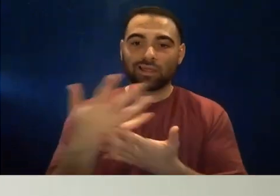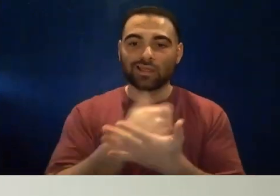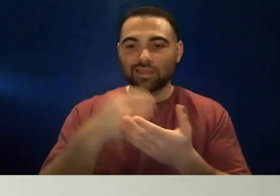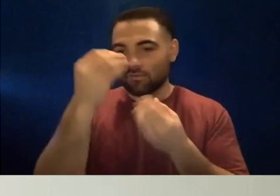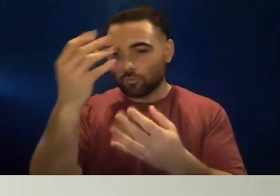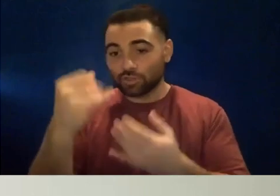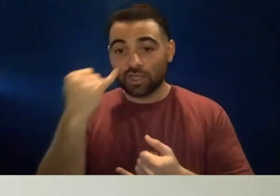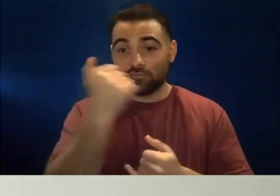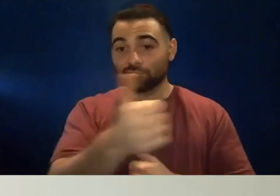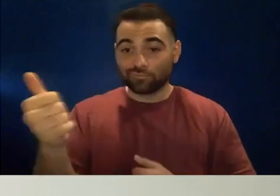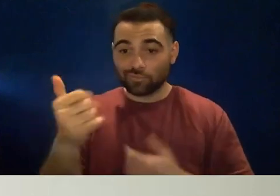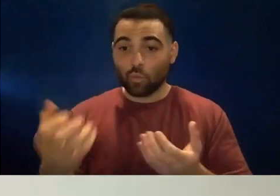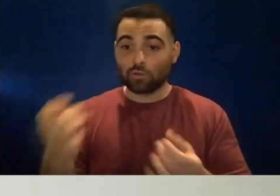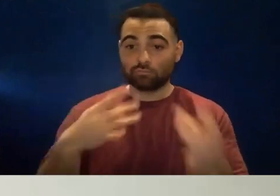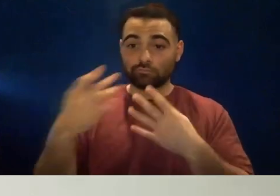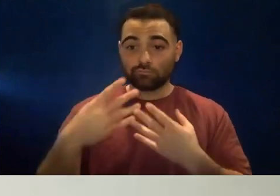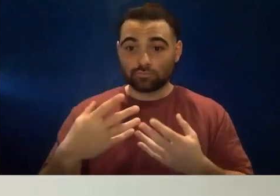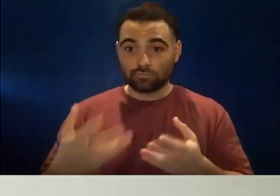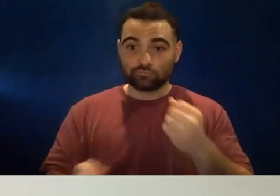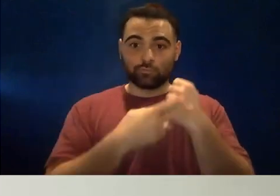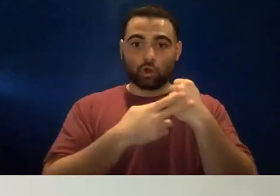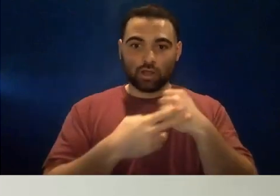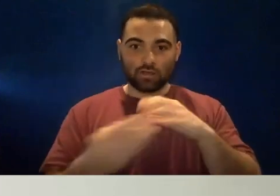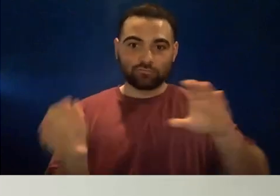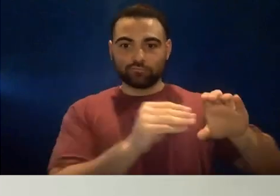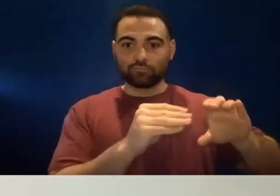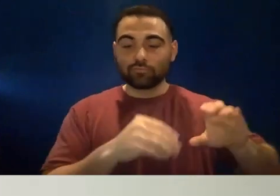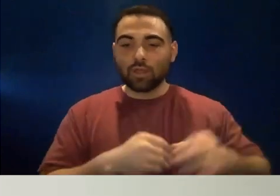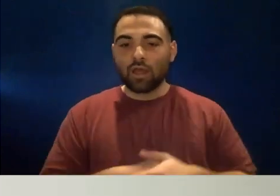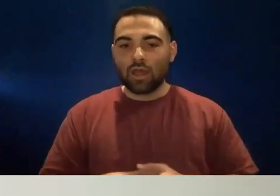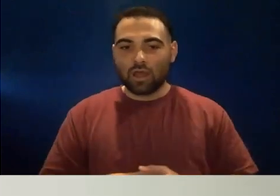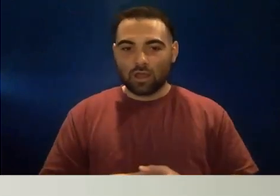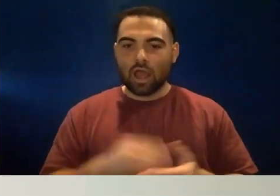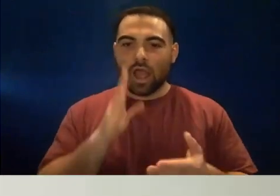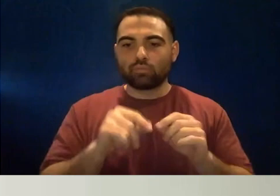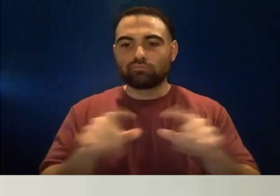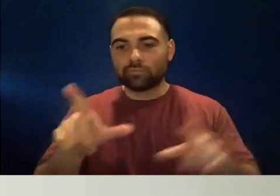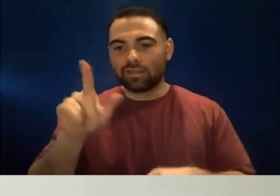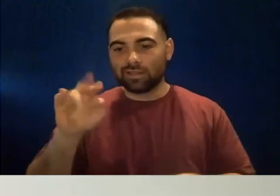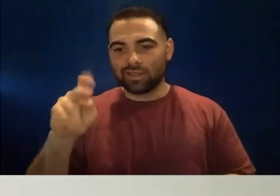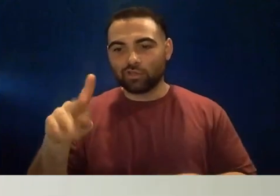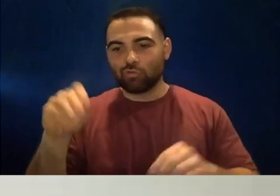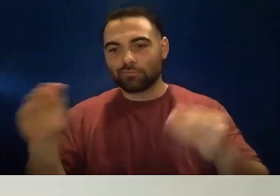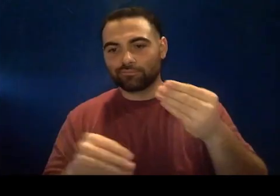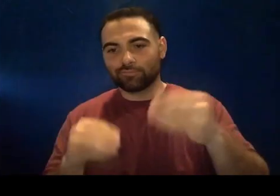that they might wanna contribute to in archive. I can share a link with you to also include in the description if you want.